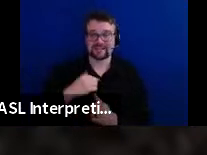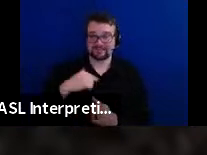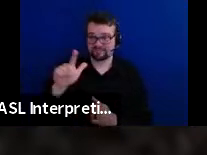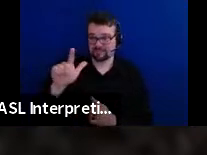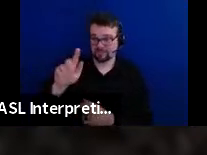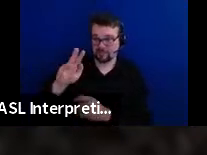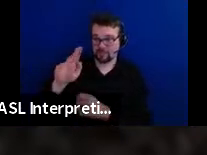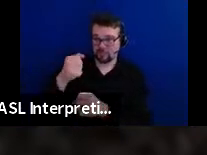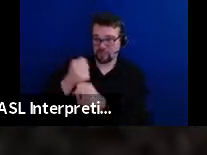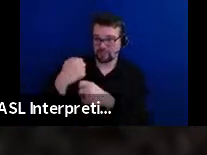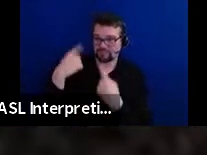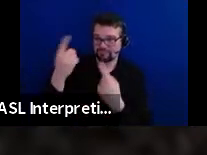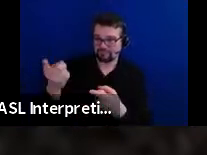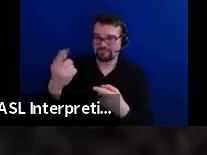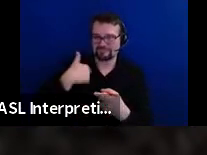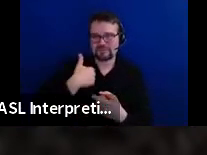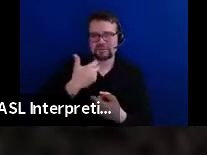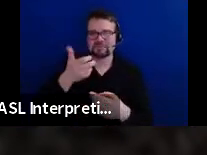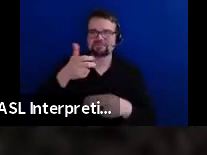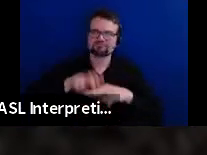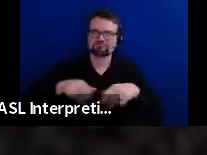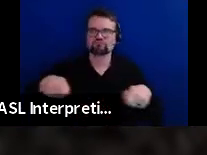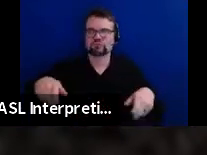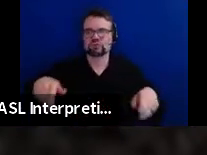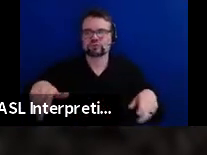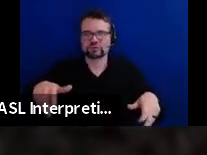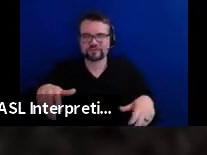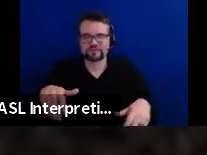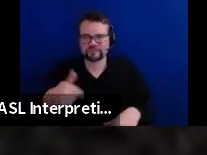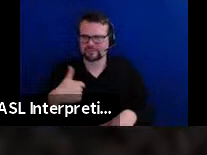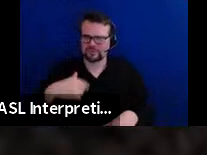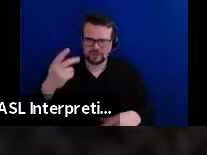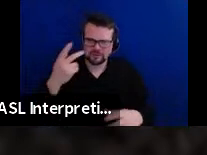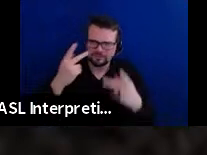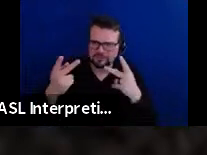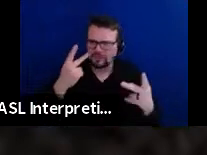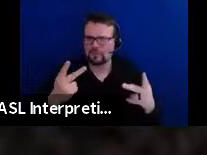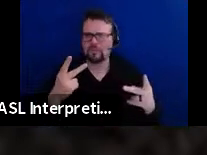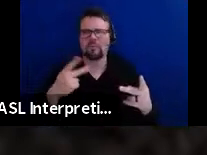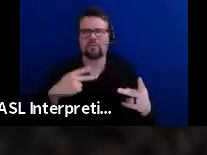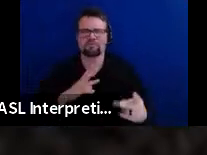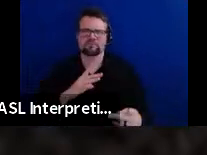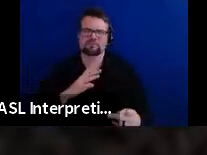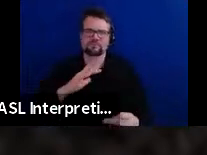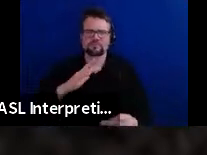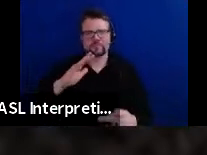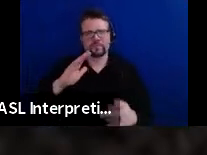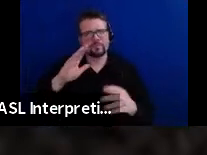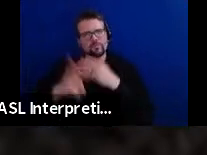HAVE SEEN GREAT PROGRESS TOWARDS AN ACCESSIBLE AND INCLUSIVE WORLD. THERE'S STILL A LOT WE CAN DO.